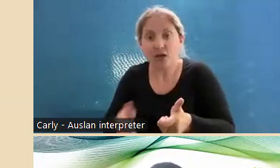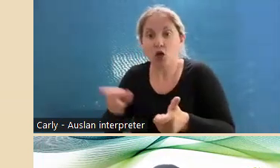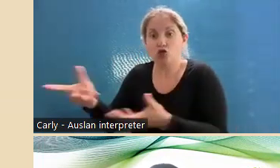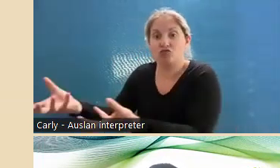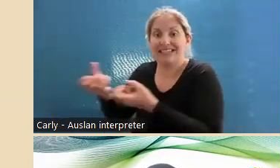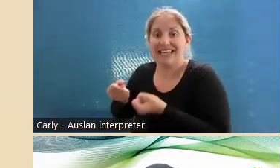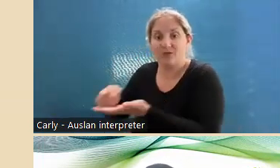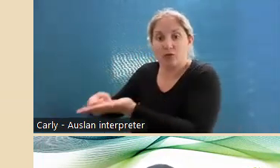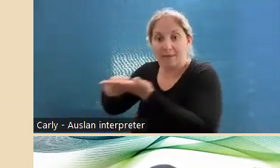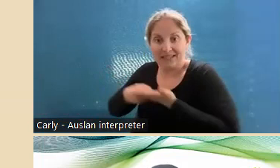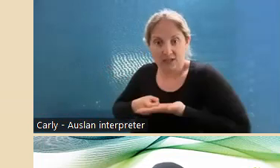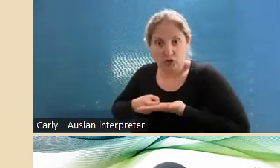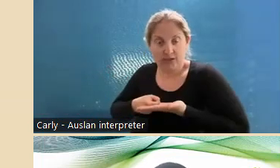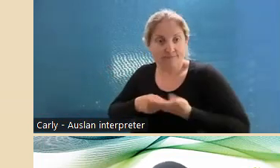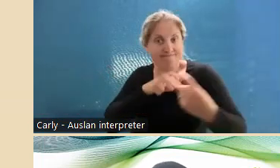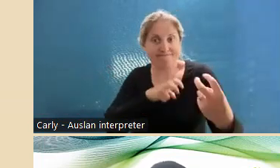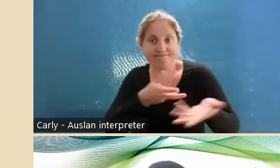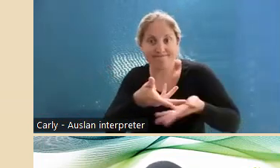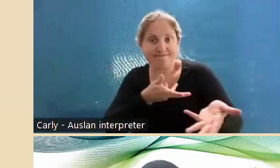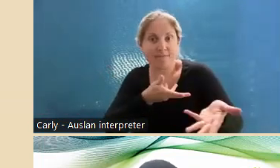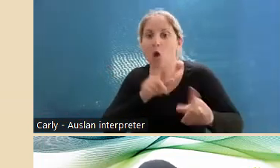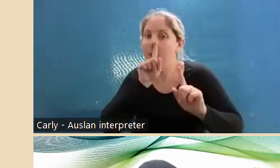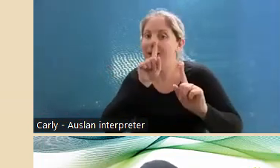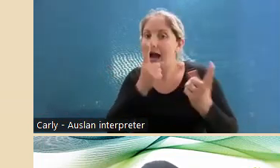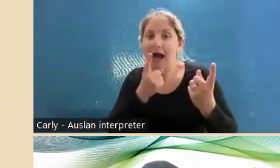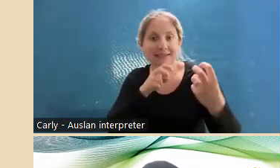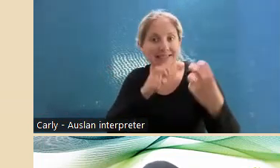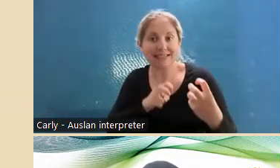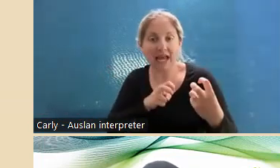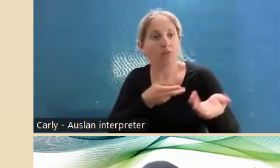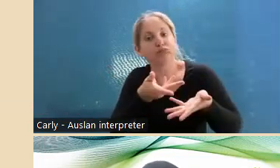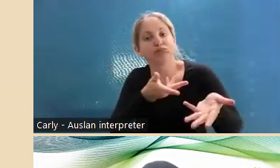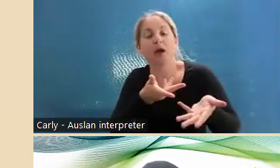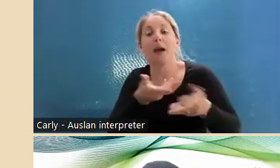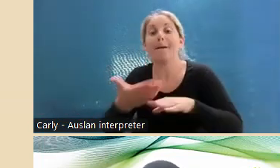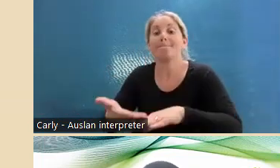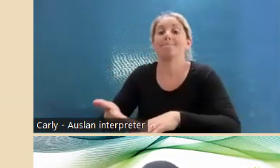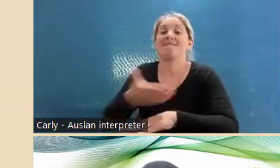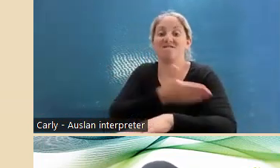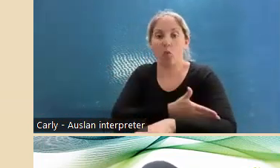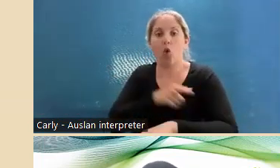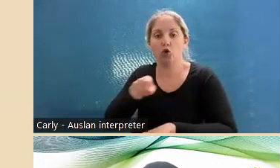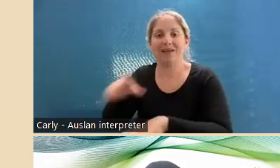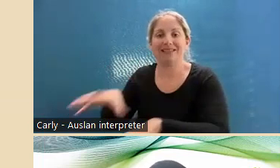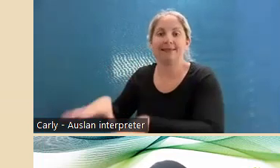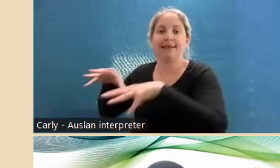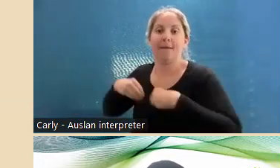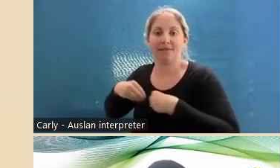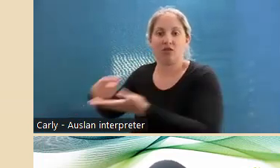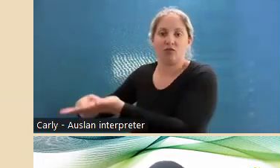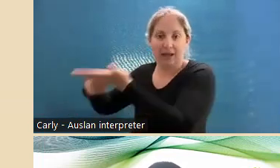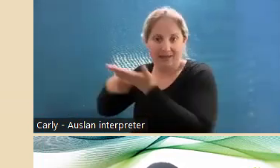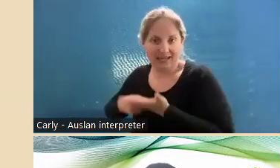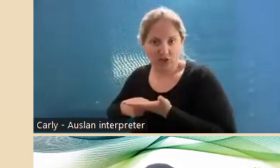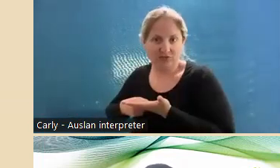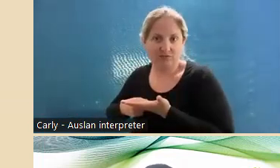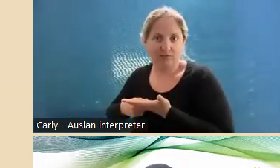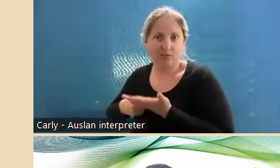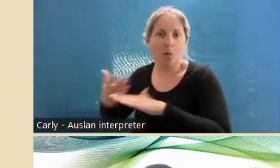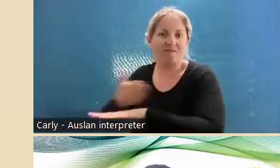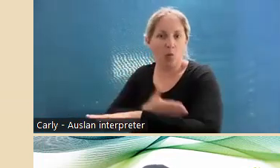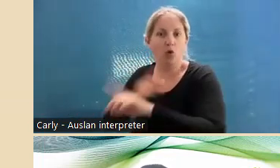have the advice session prior to you going through the recommendation, the IER process.